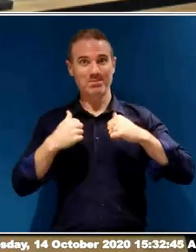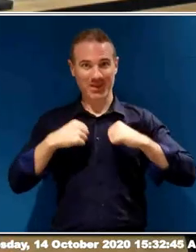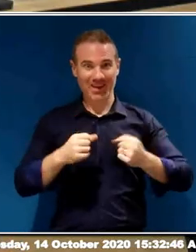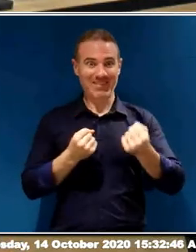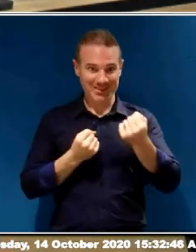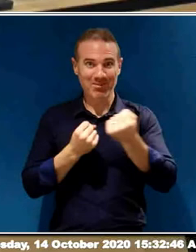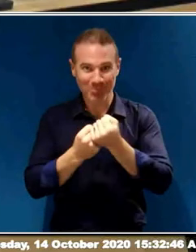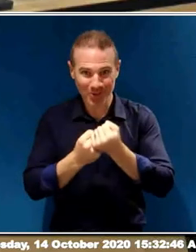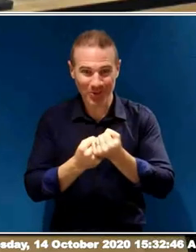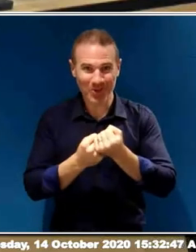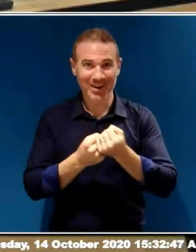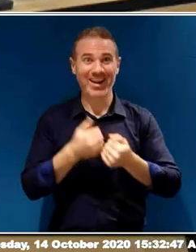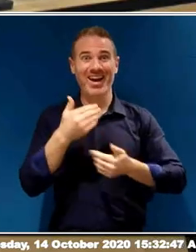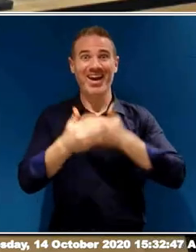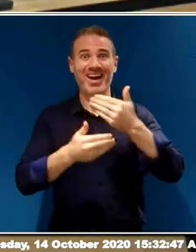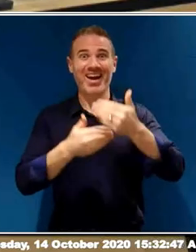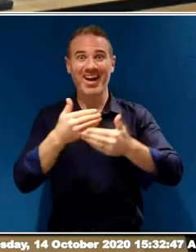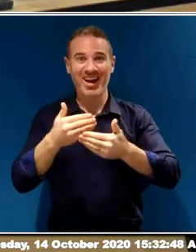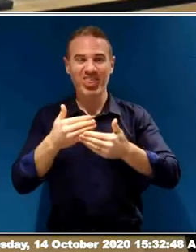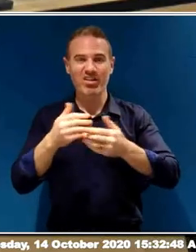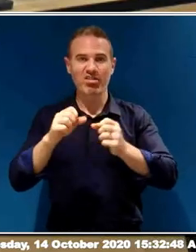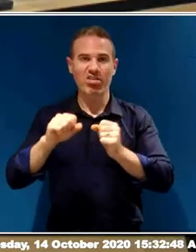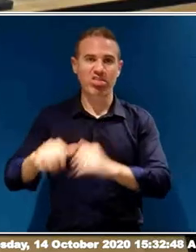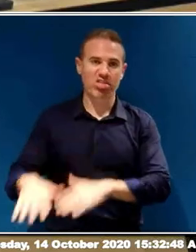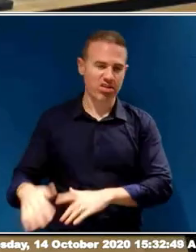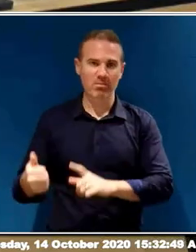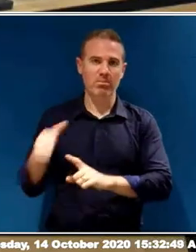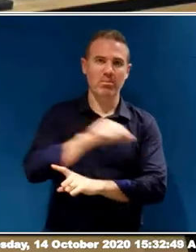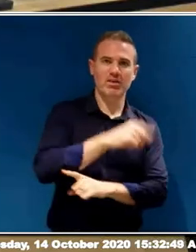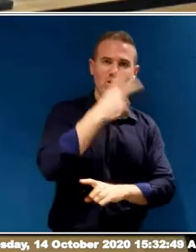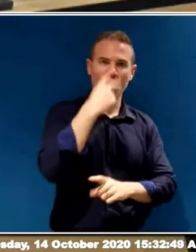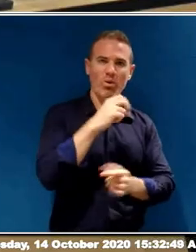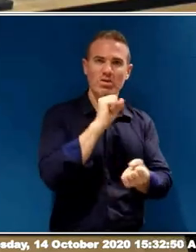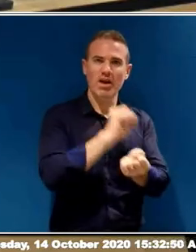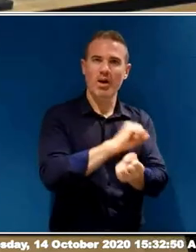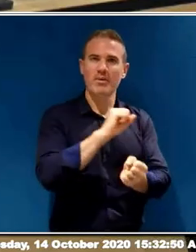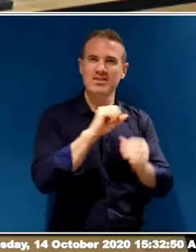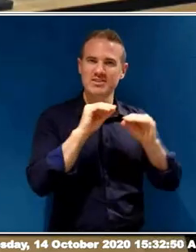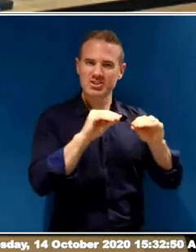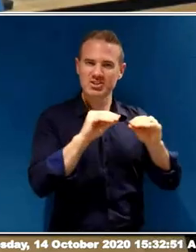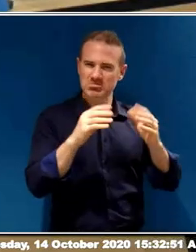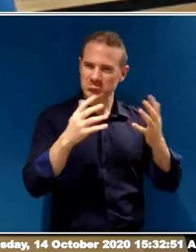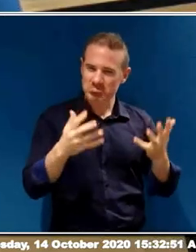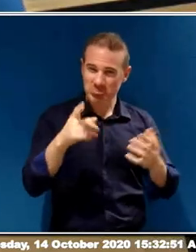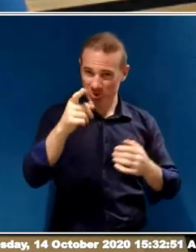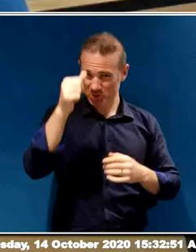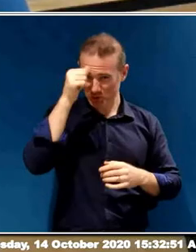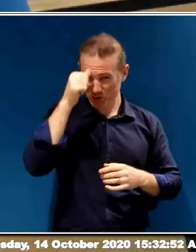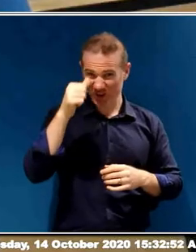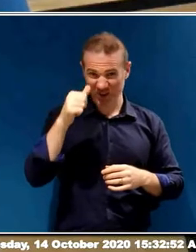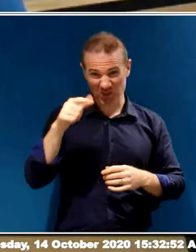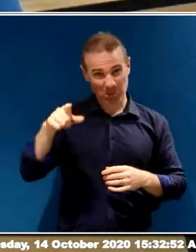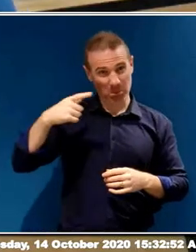Are you aware of any funding issue in that regard, in the Australian context? I am.